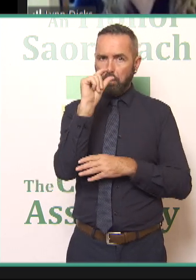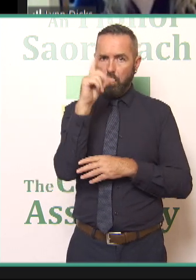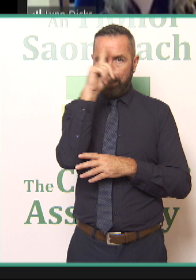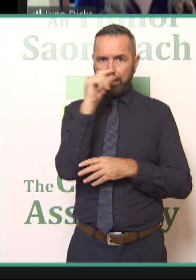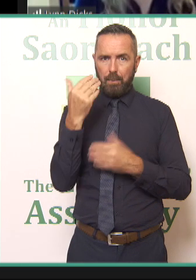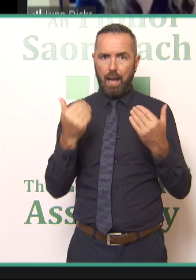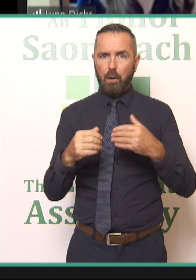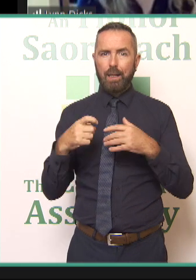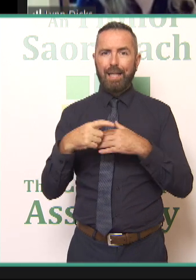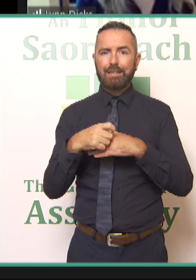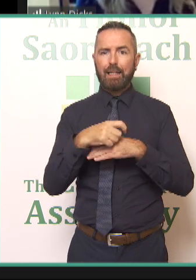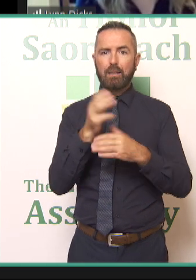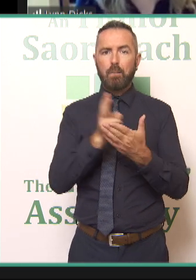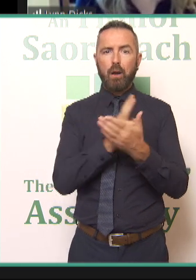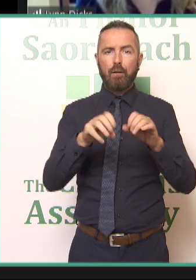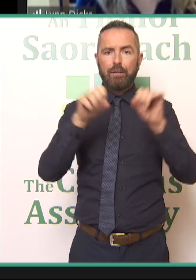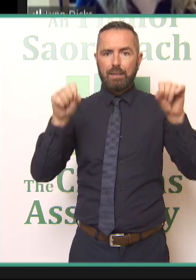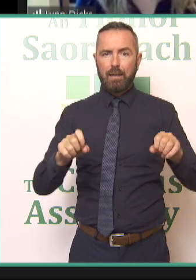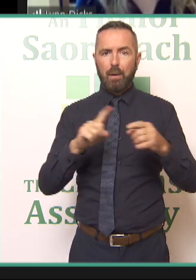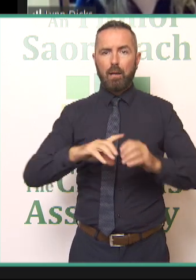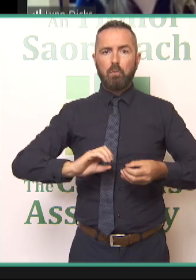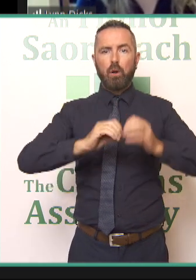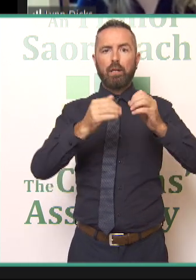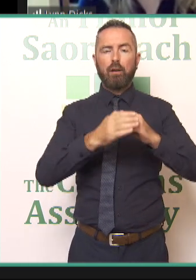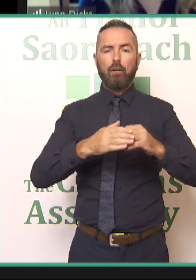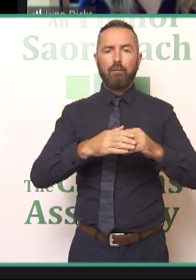of the system and part of the productivity of agricultural landscapes in the long term